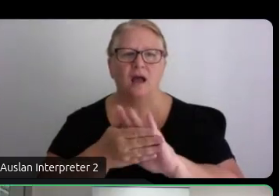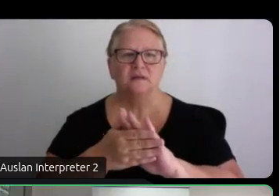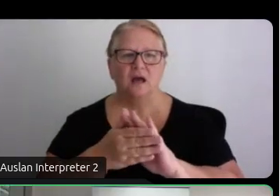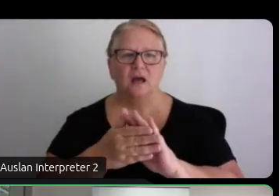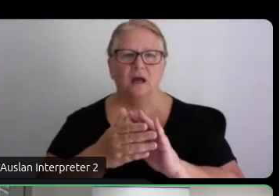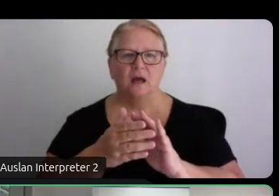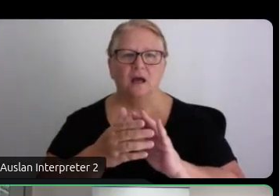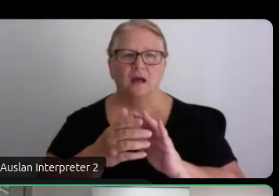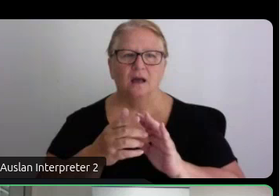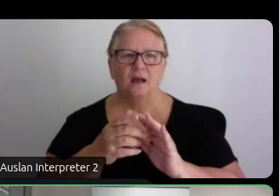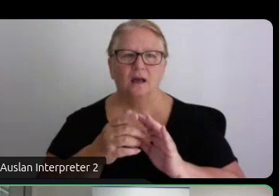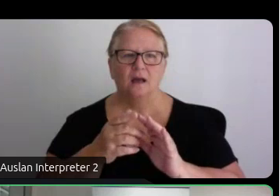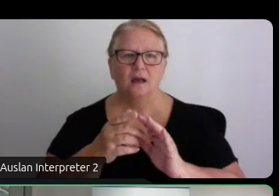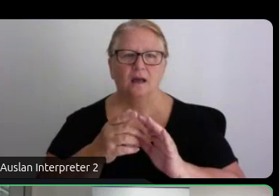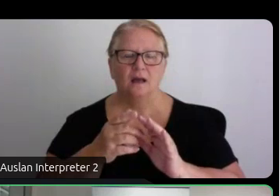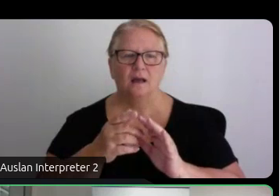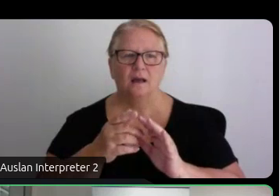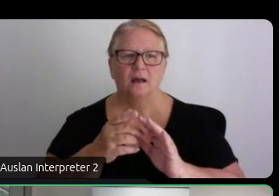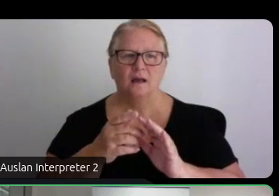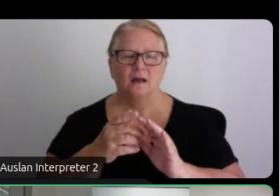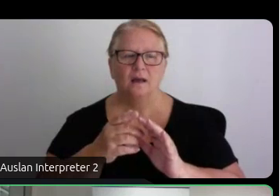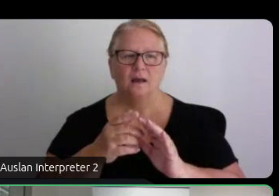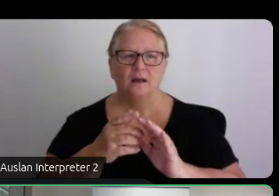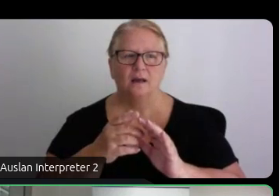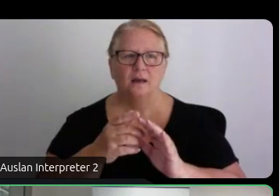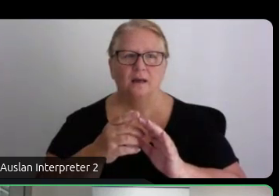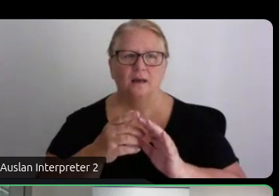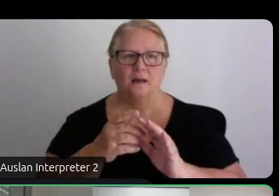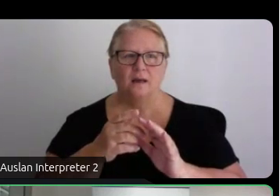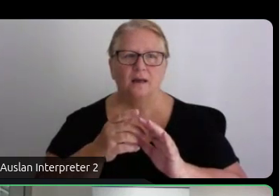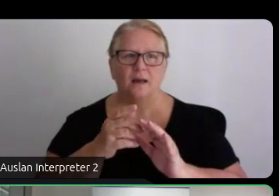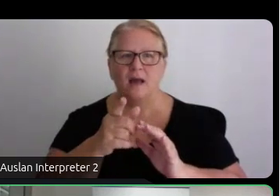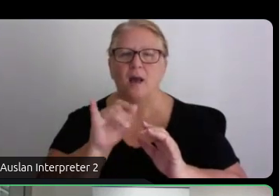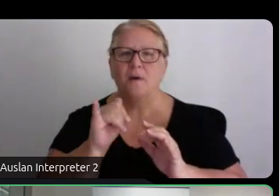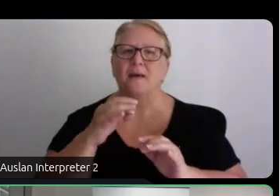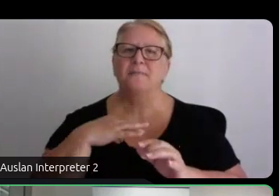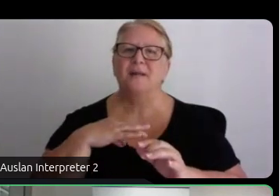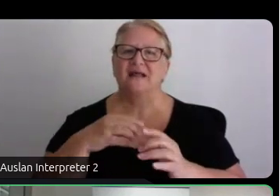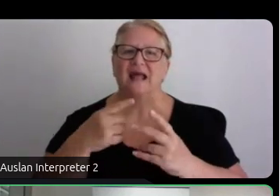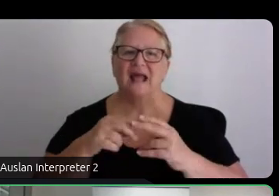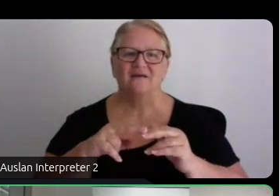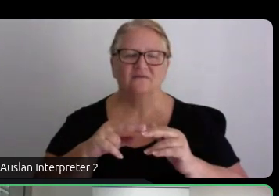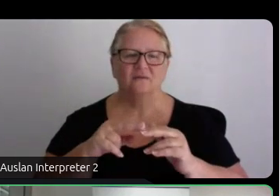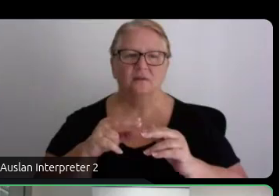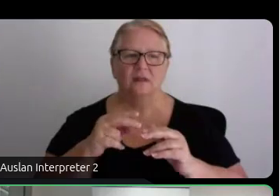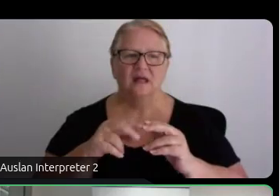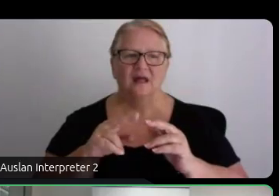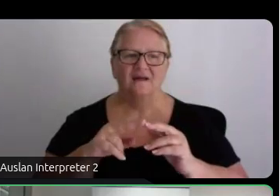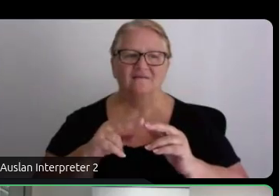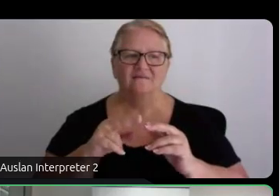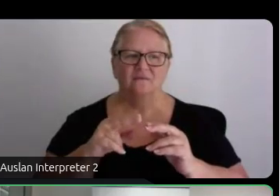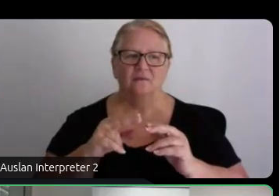sufficient uh it is only one activity can't be one task can't be performed an activity. So when